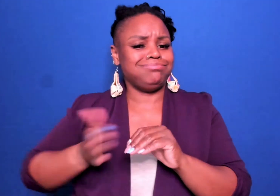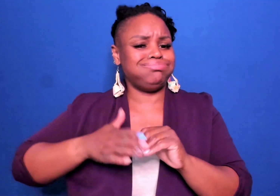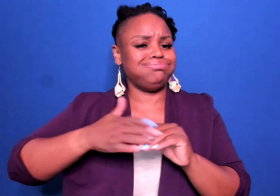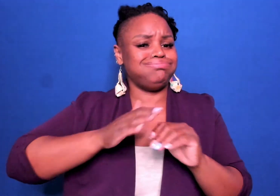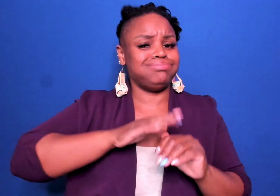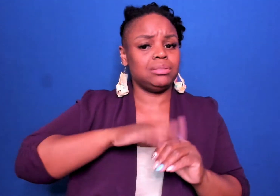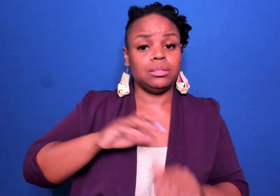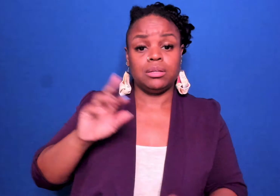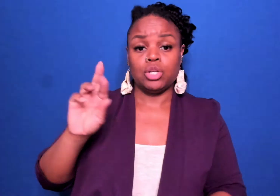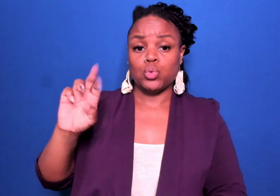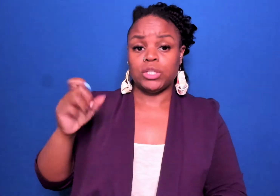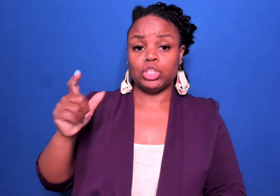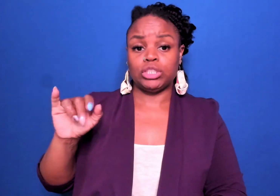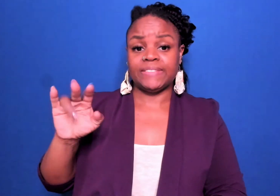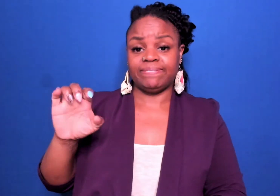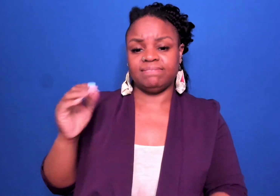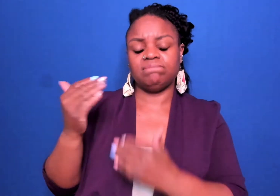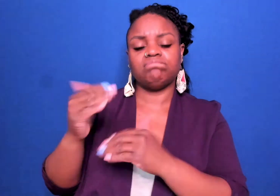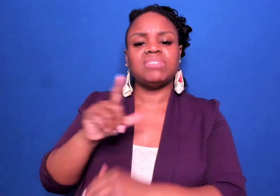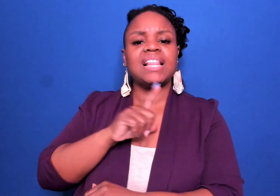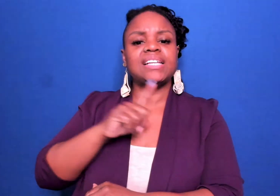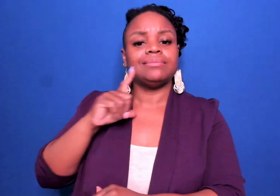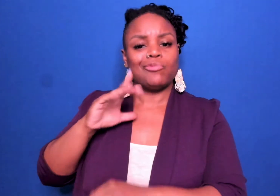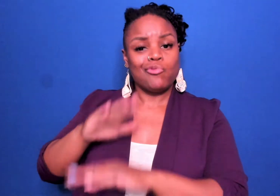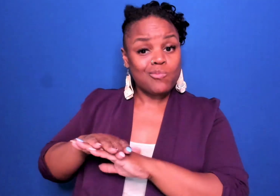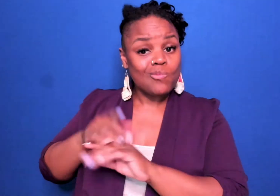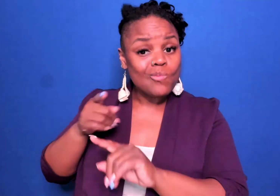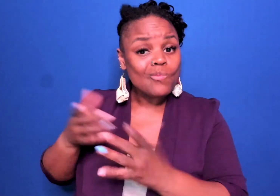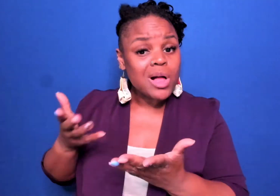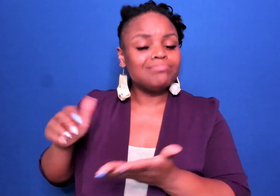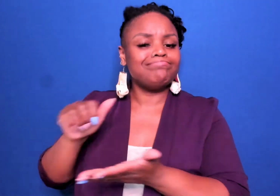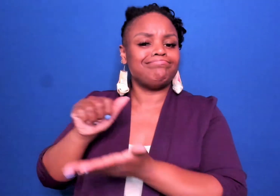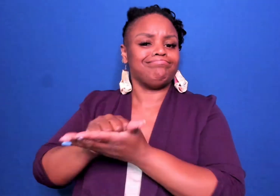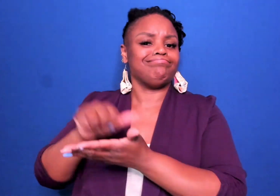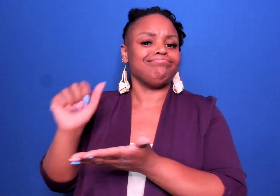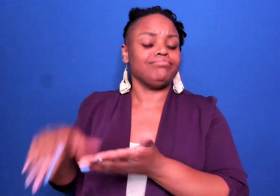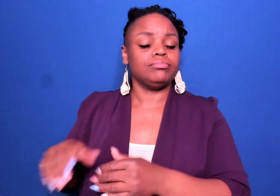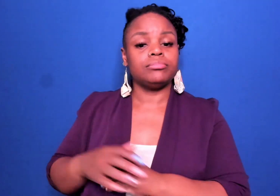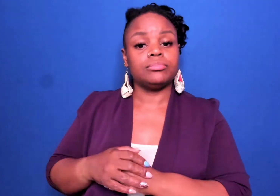increasingly restrictive legislation on abortion.